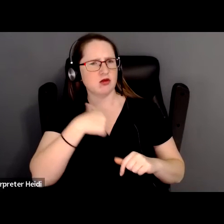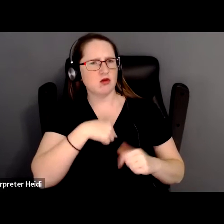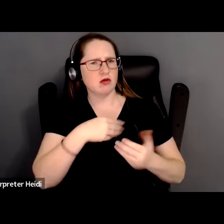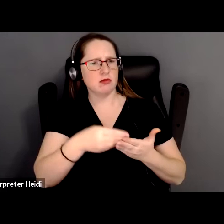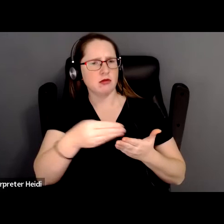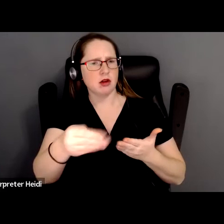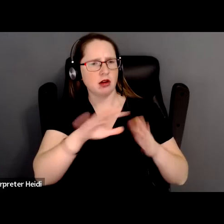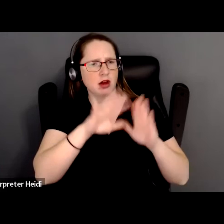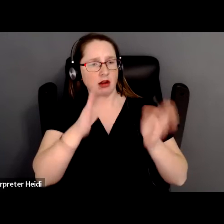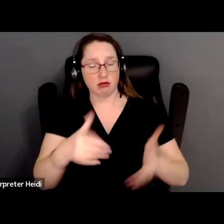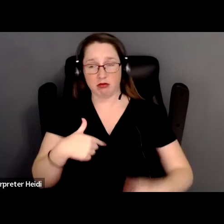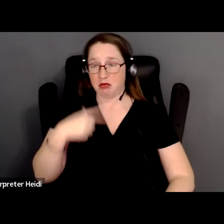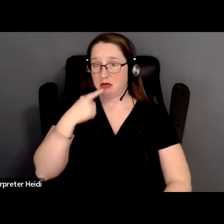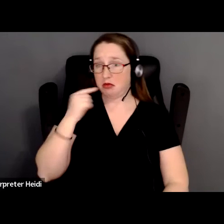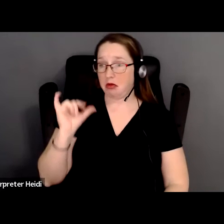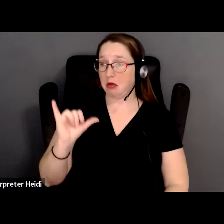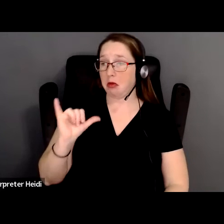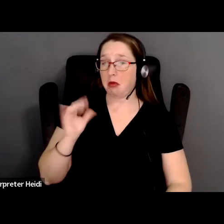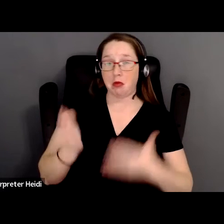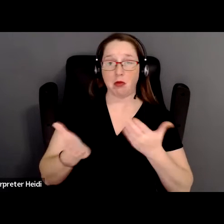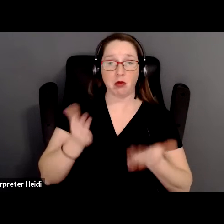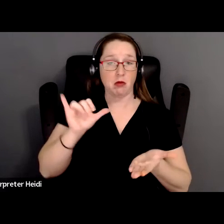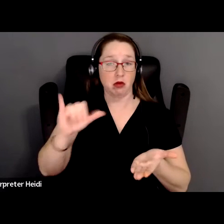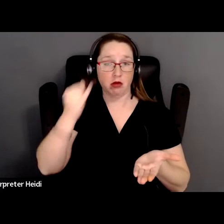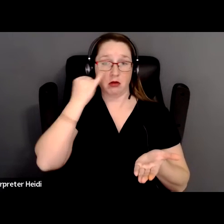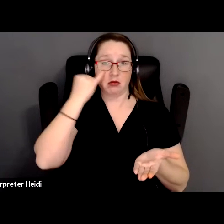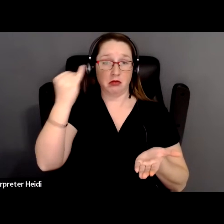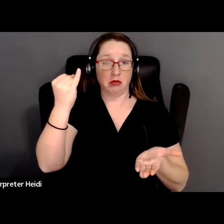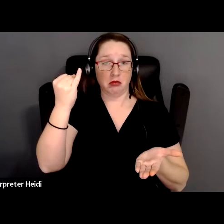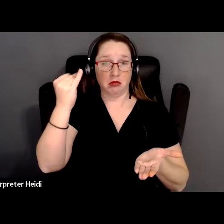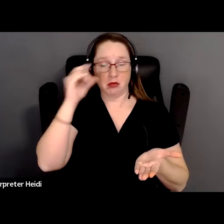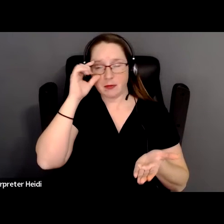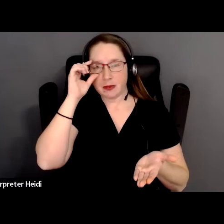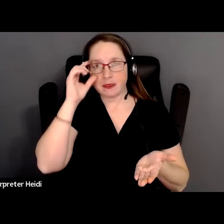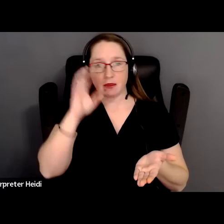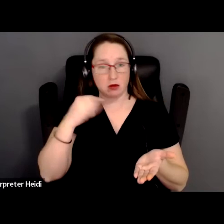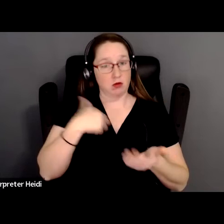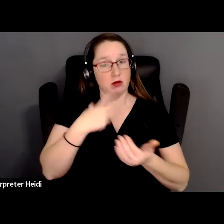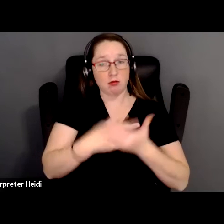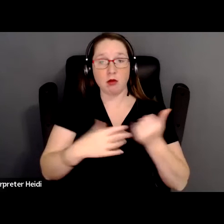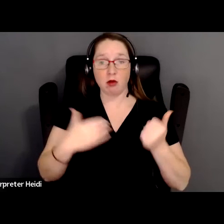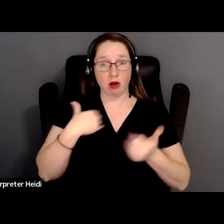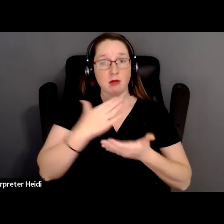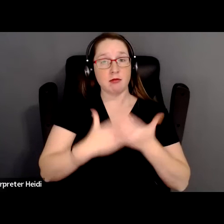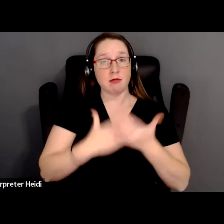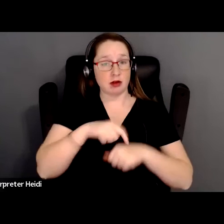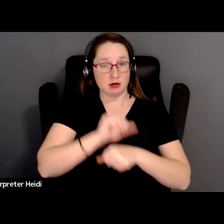And I said, Well, maybe that's an idea. We both had part-time jobs in Ssdi.